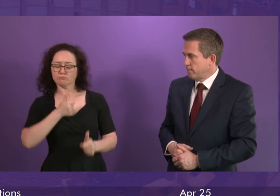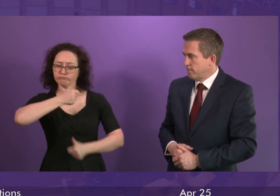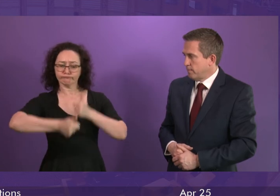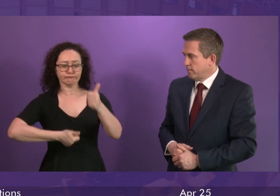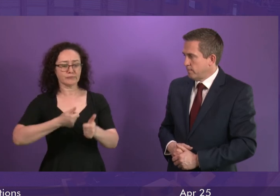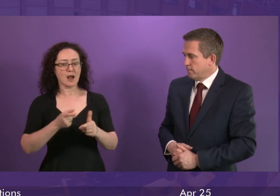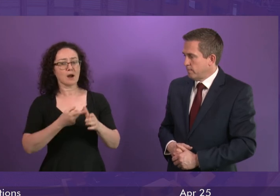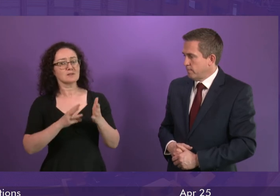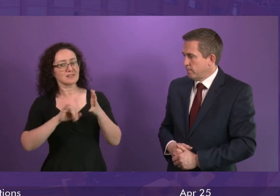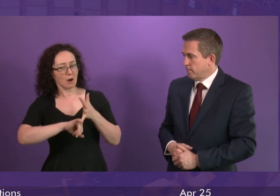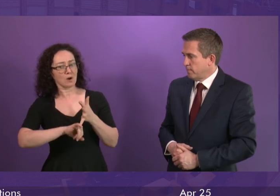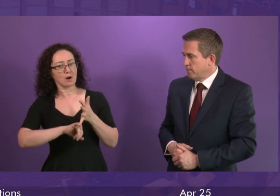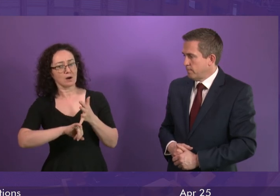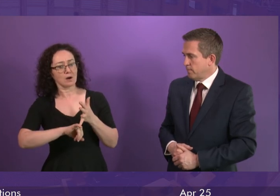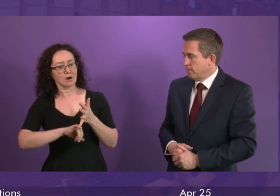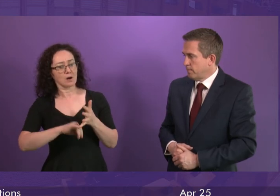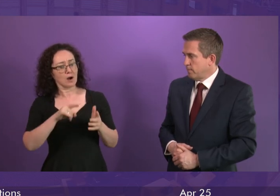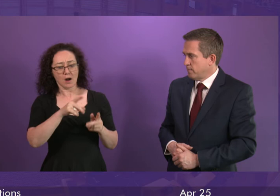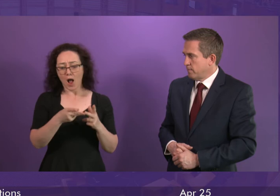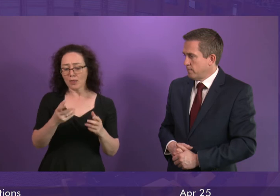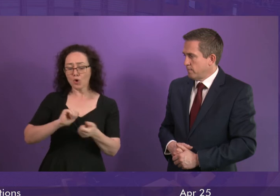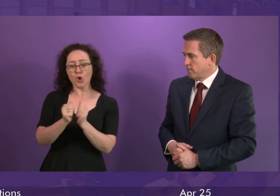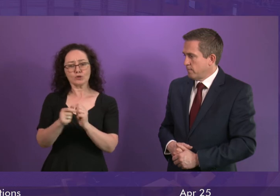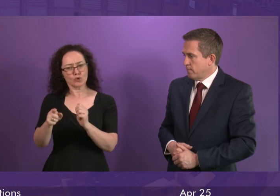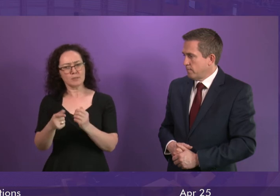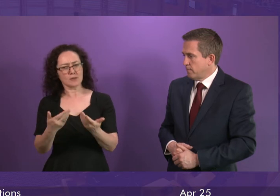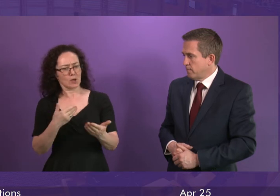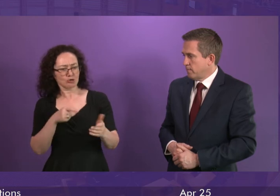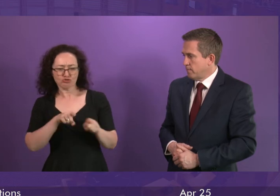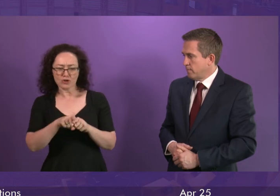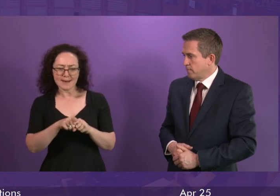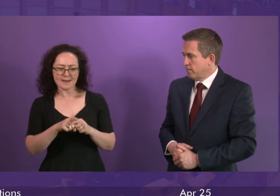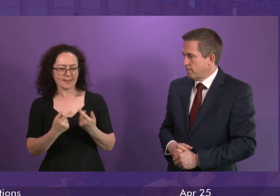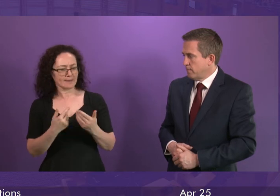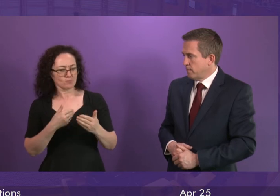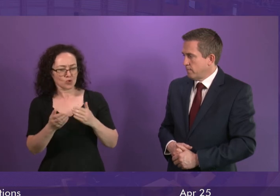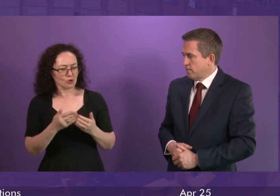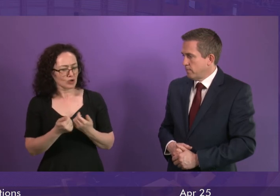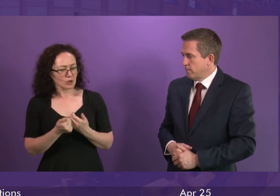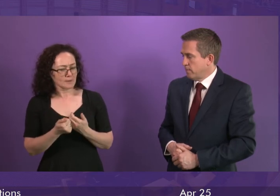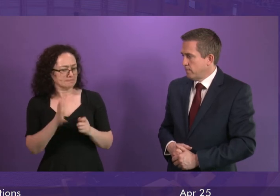Humza Yousaf have done to tackle Islamophobia. However, it should not be down to Muslim members